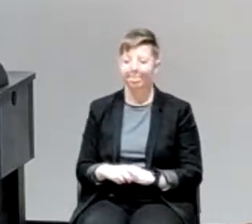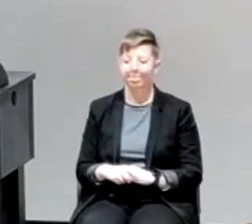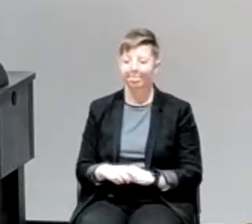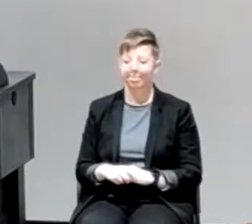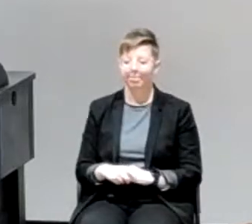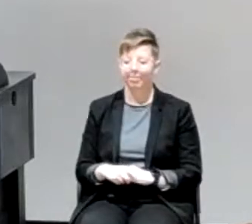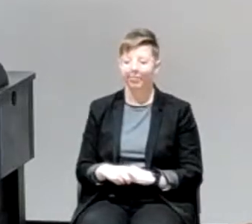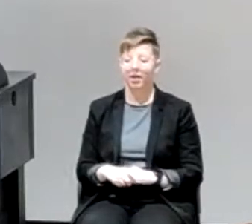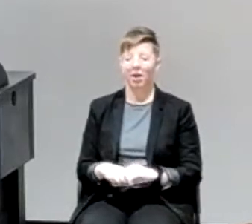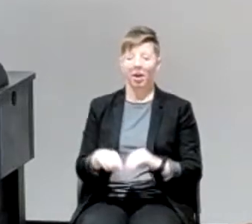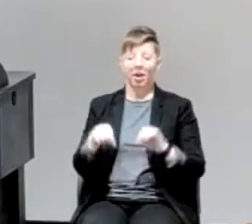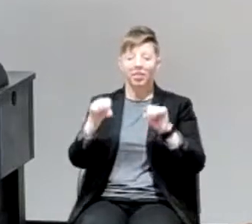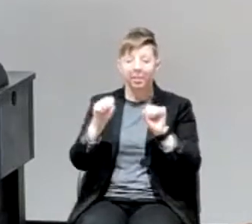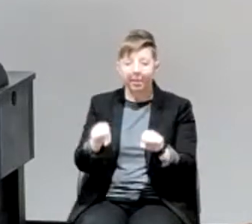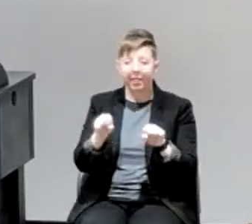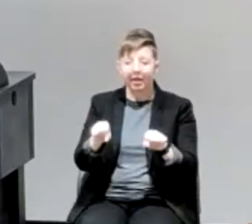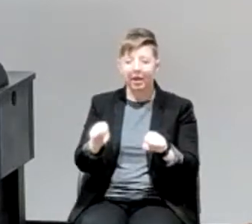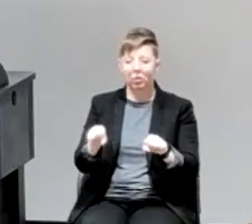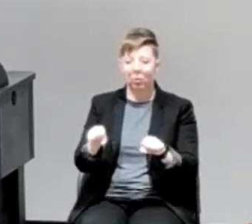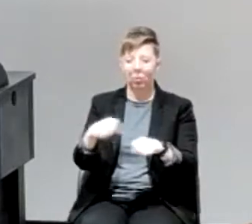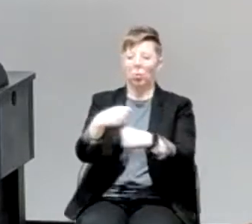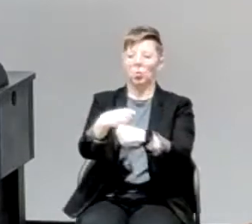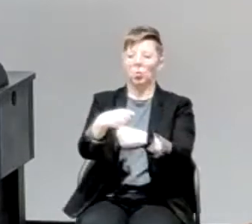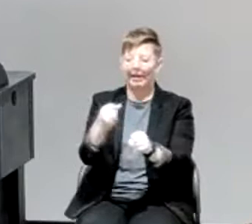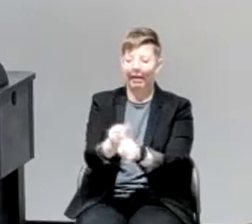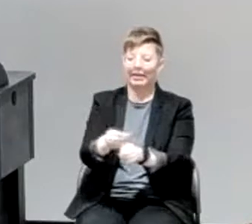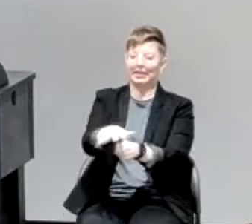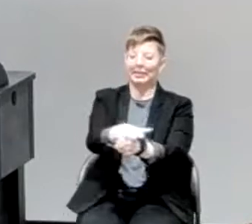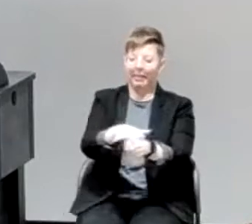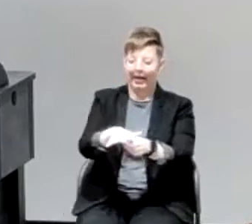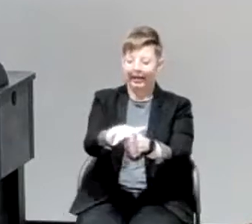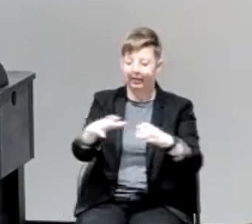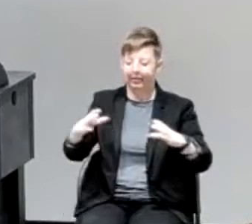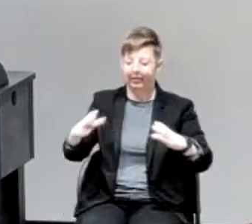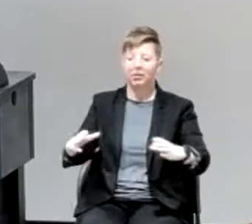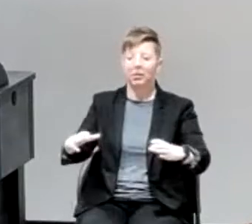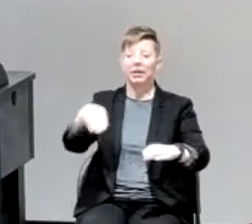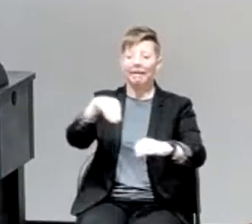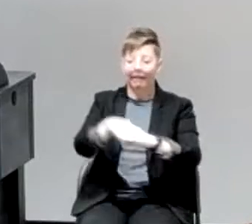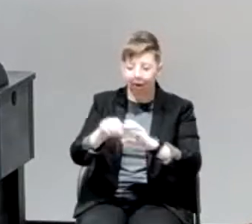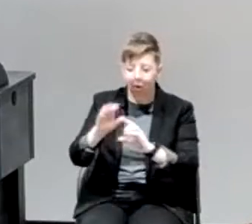So none of us are as good as we think we are. And so the ability